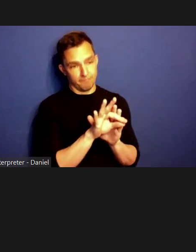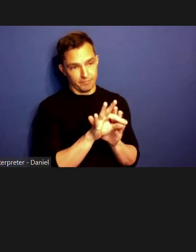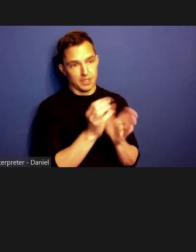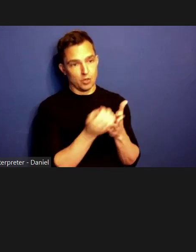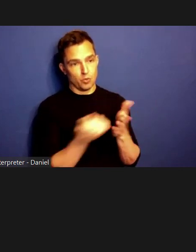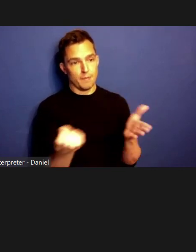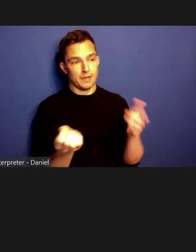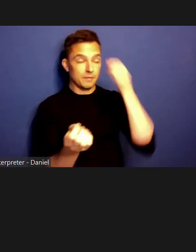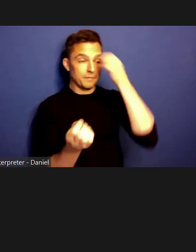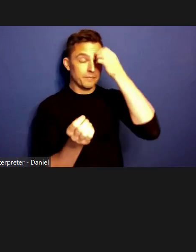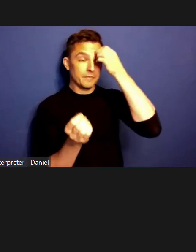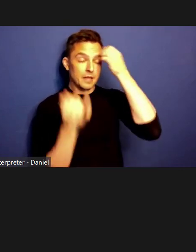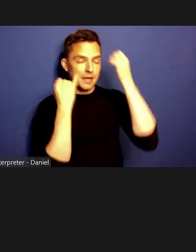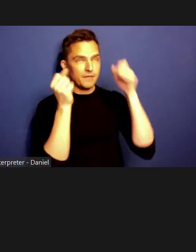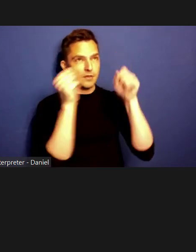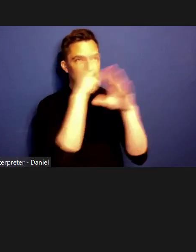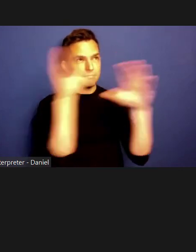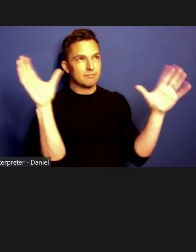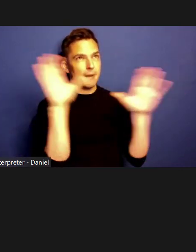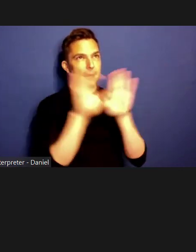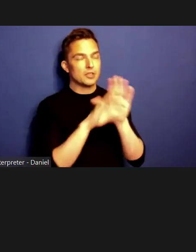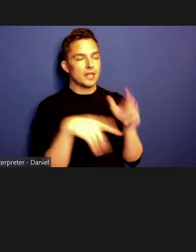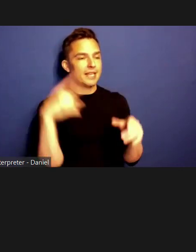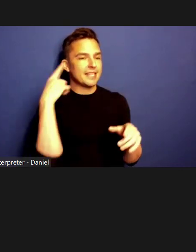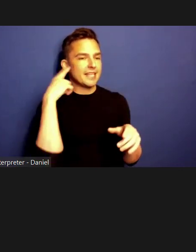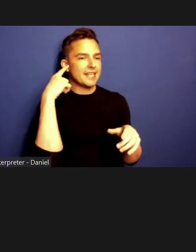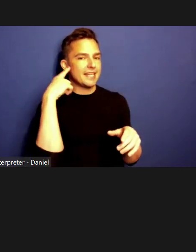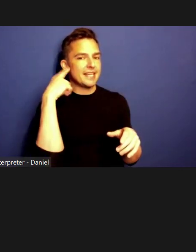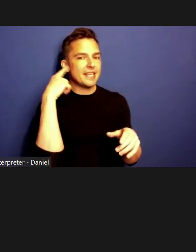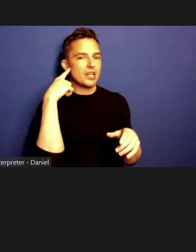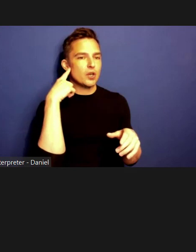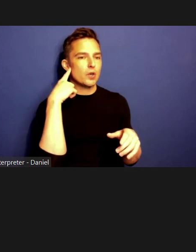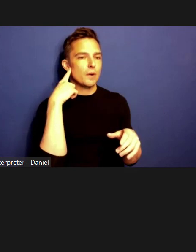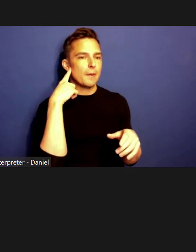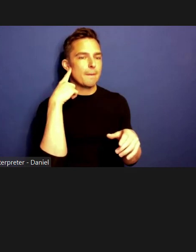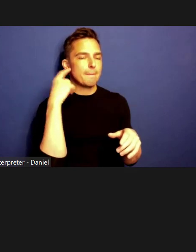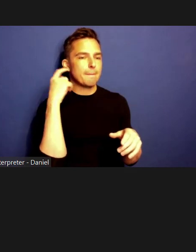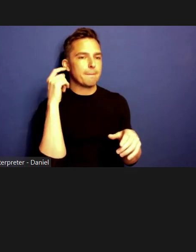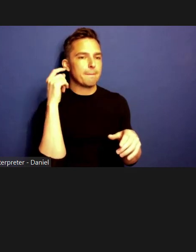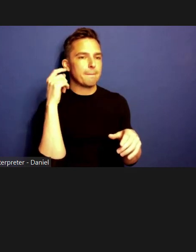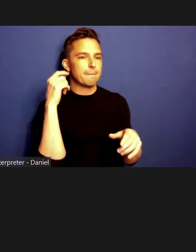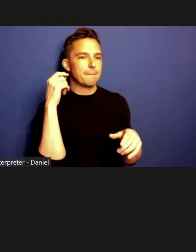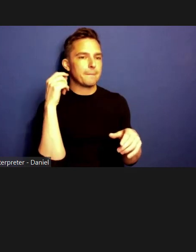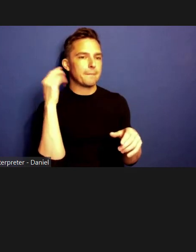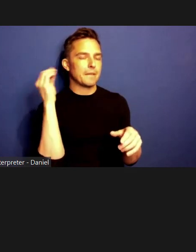If you can picture an ear plug that squeezes down and expands in